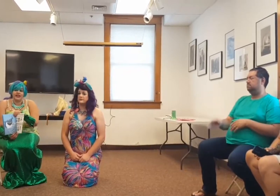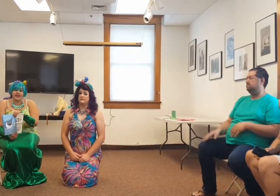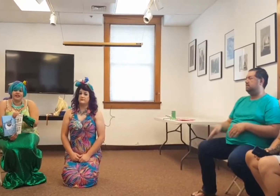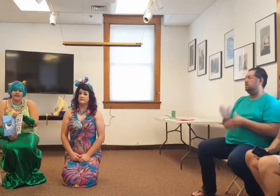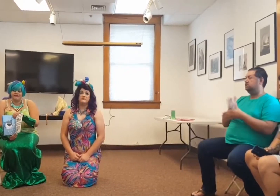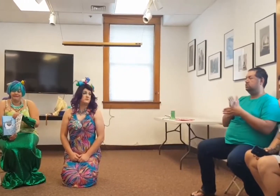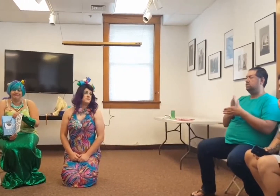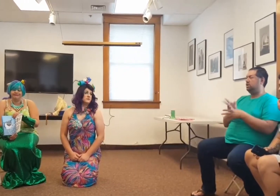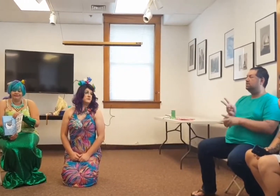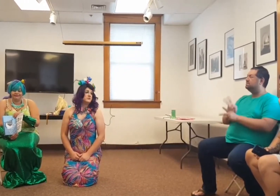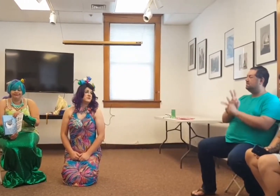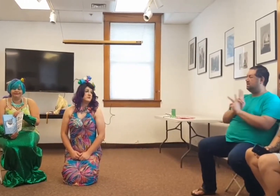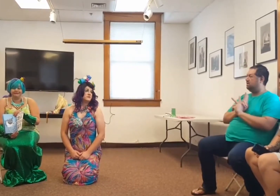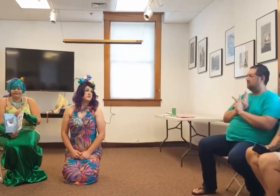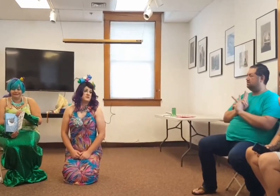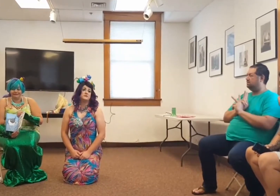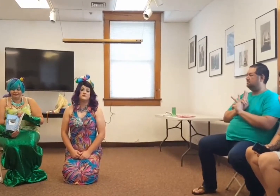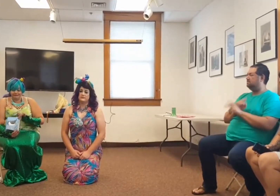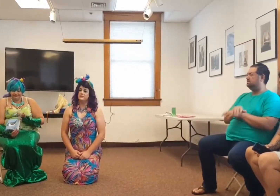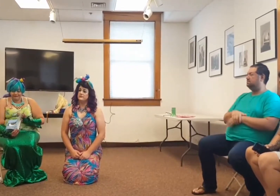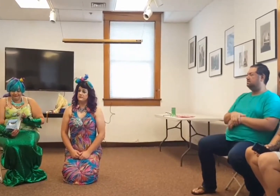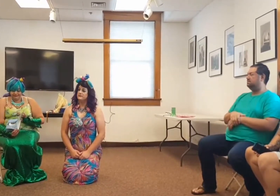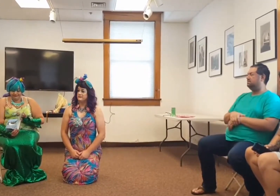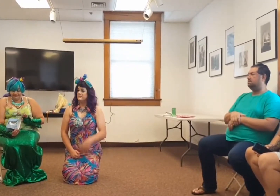Also, don't eat your smaller friend.